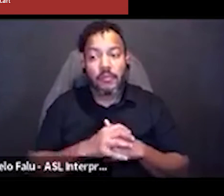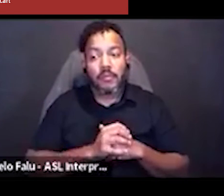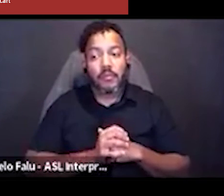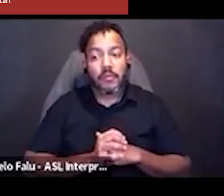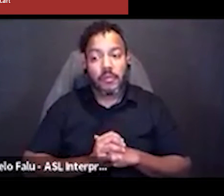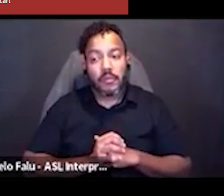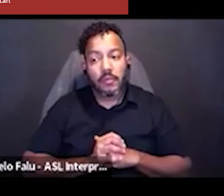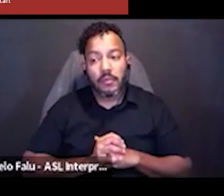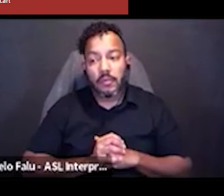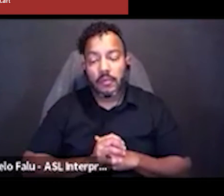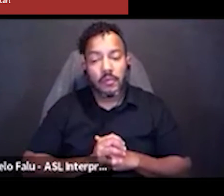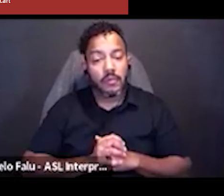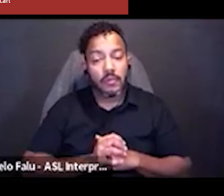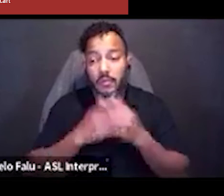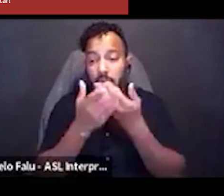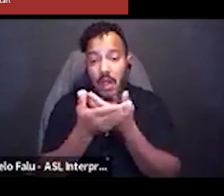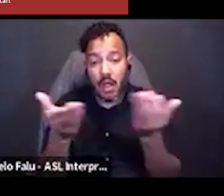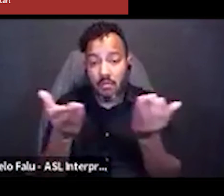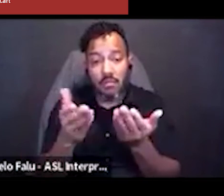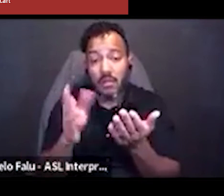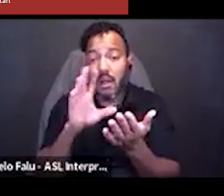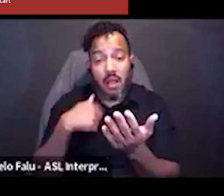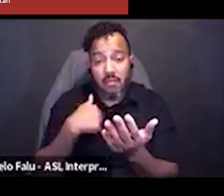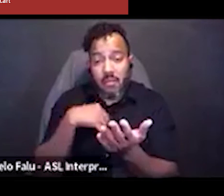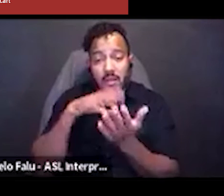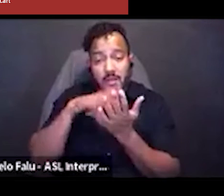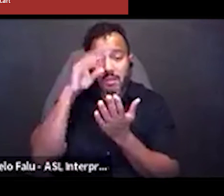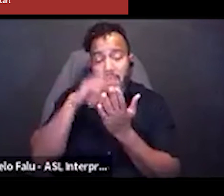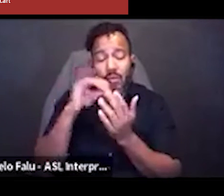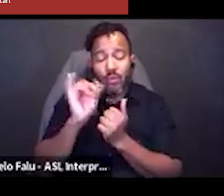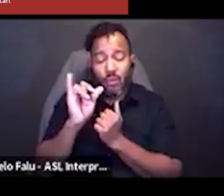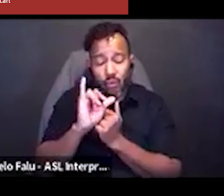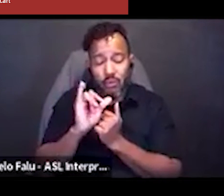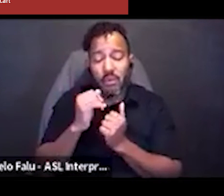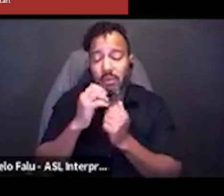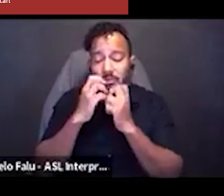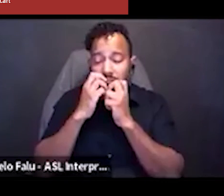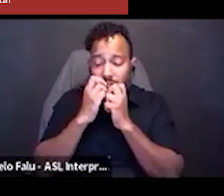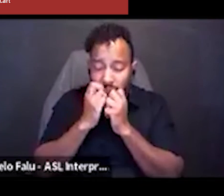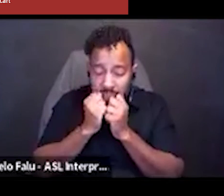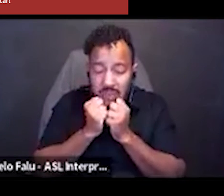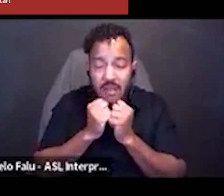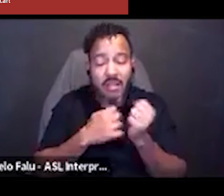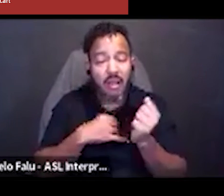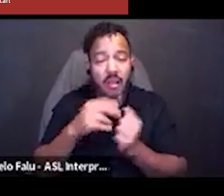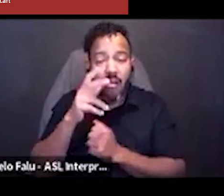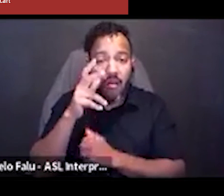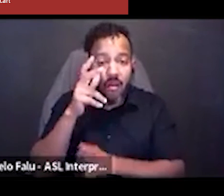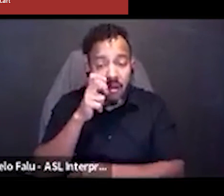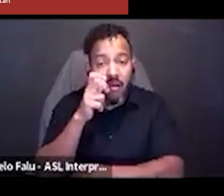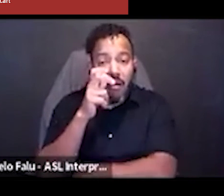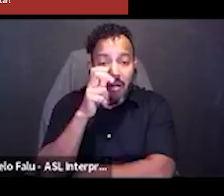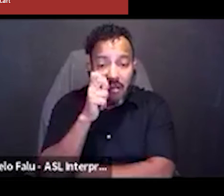I'm learning from them, too. I appreciate hearing them. I just like listening.